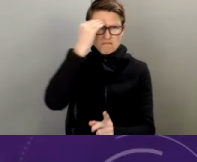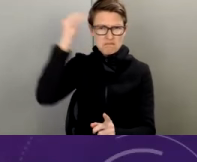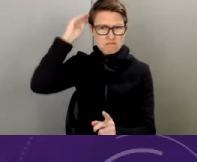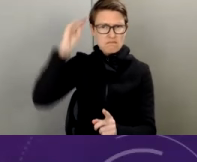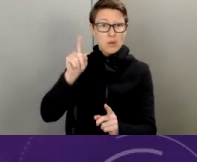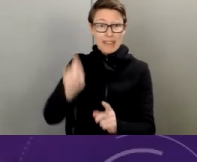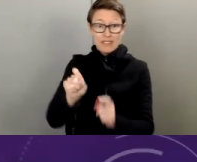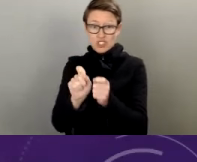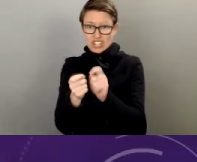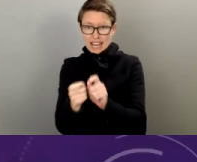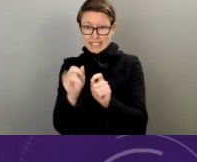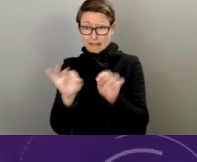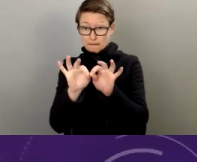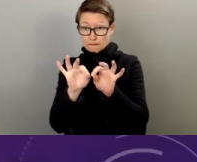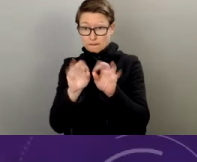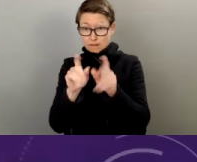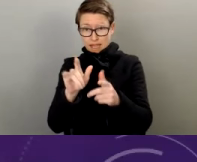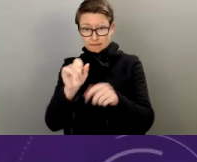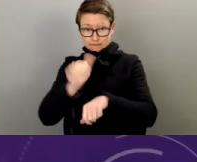that format.